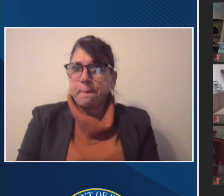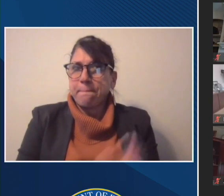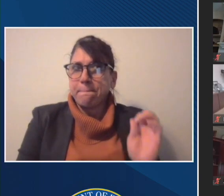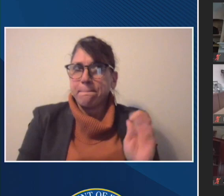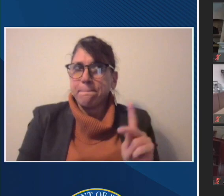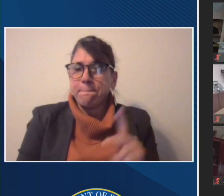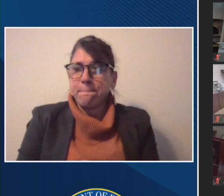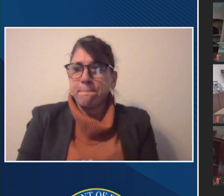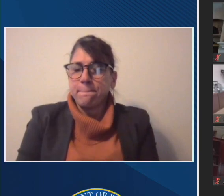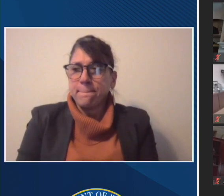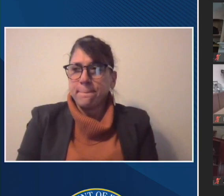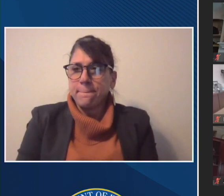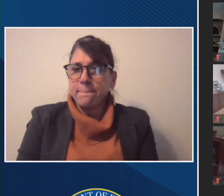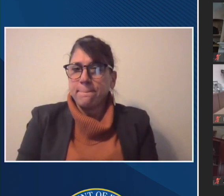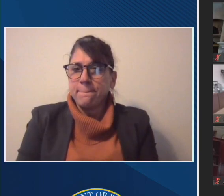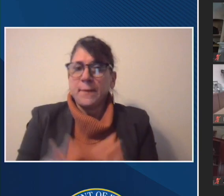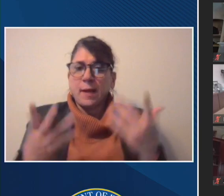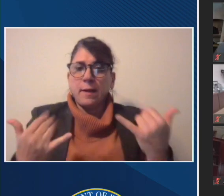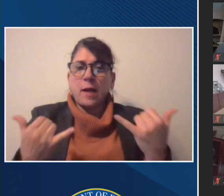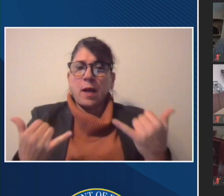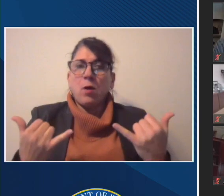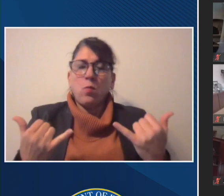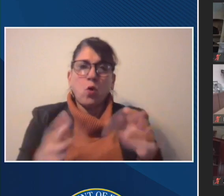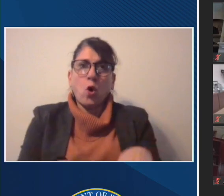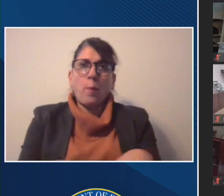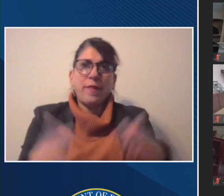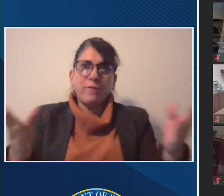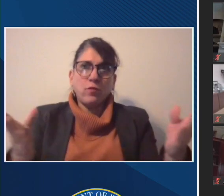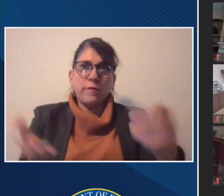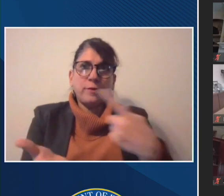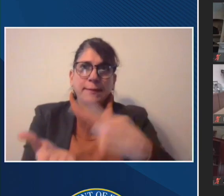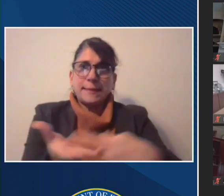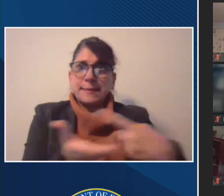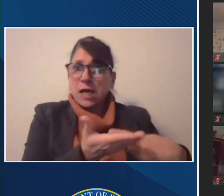So we'll go ahead and open the floor for discussion. Barmak?